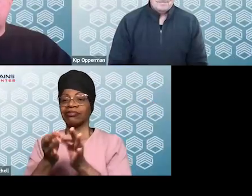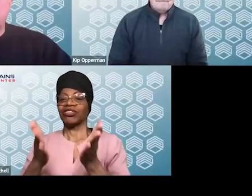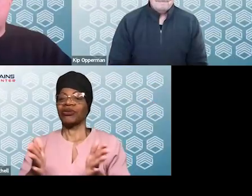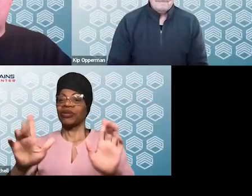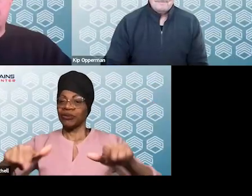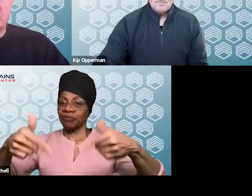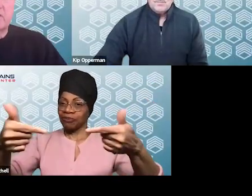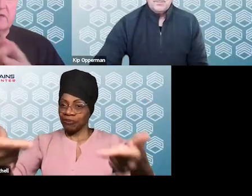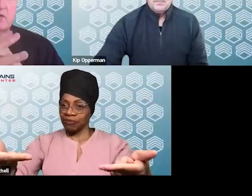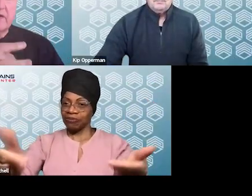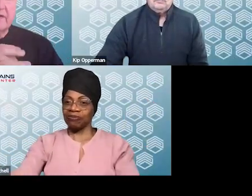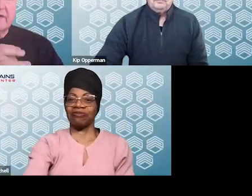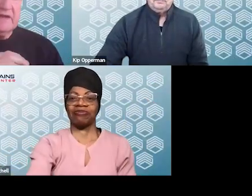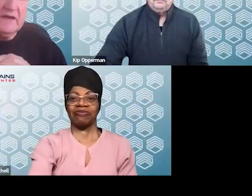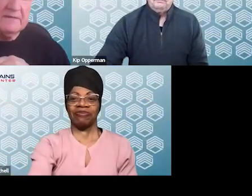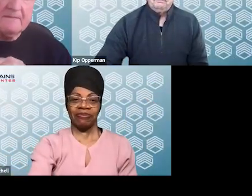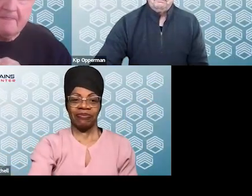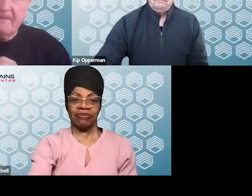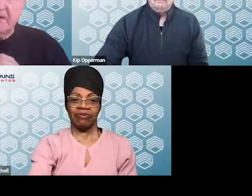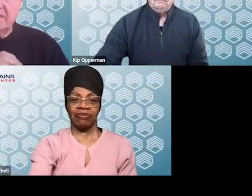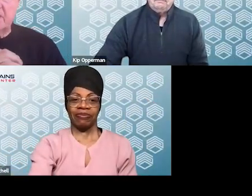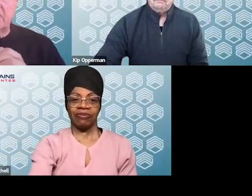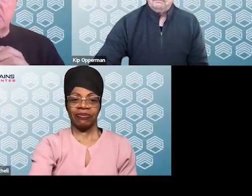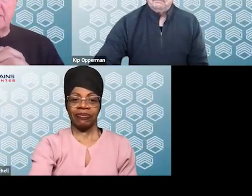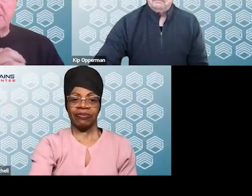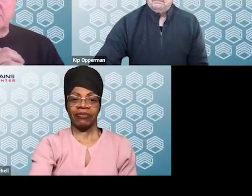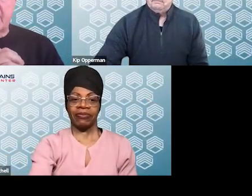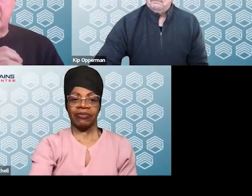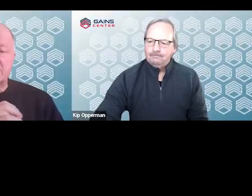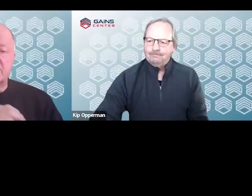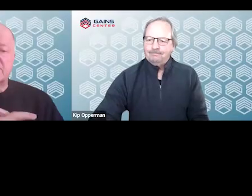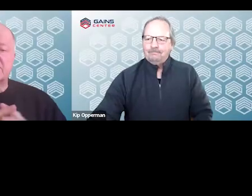Certainly, when I was doing the work in the early 2000s,